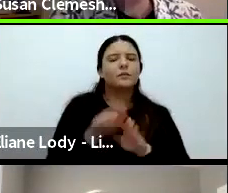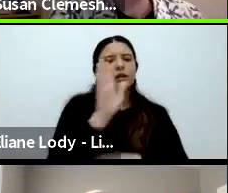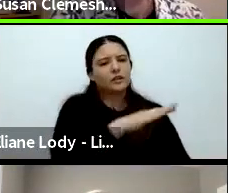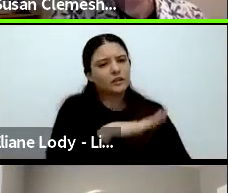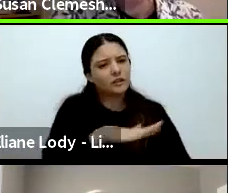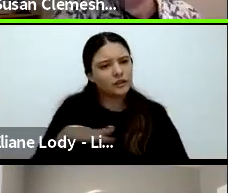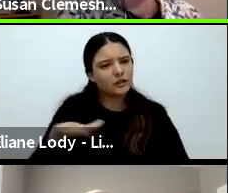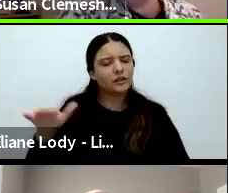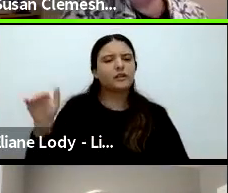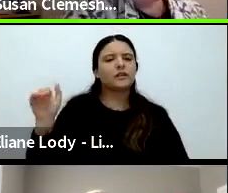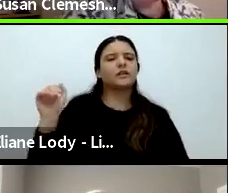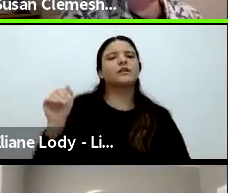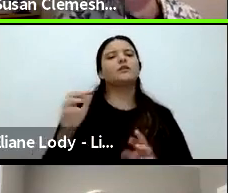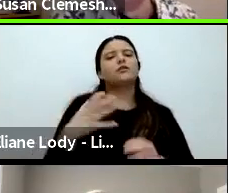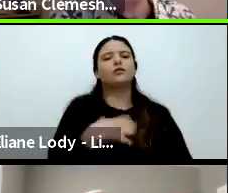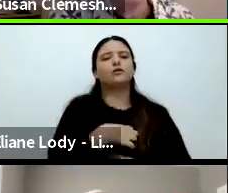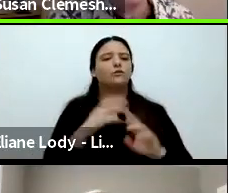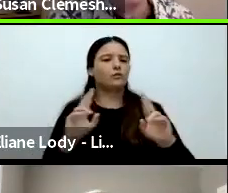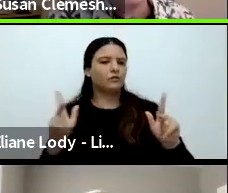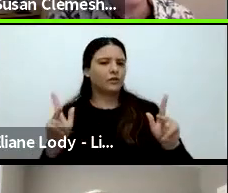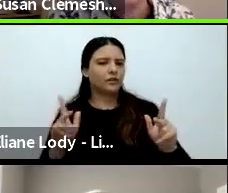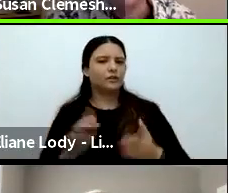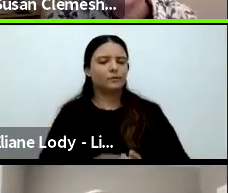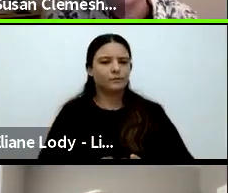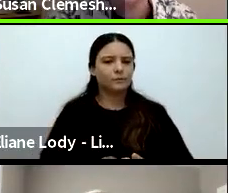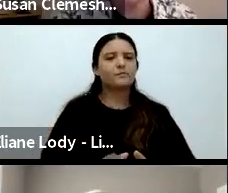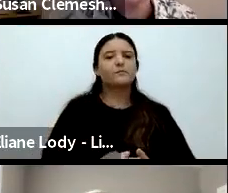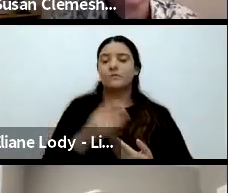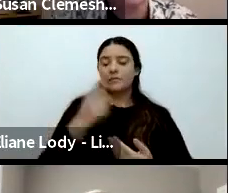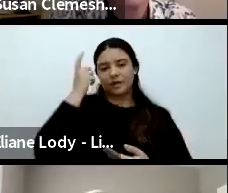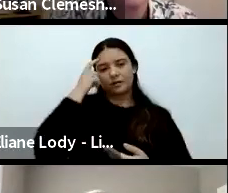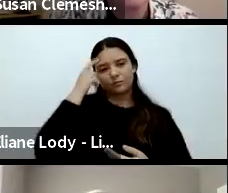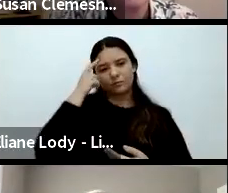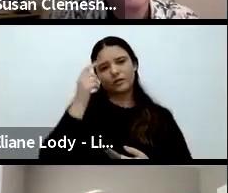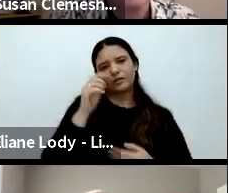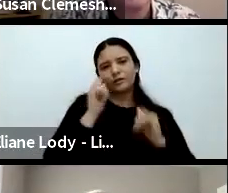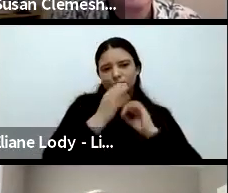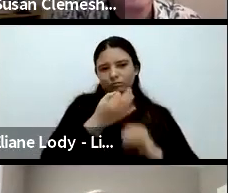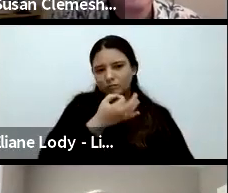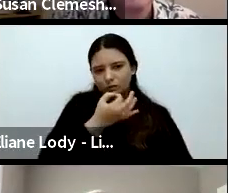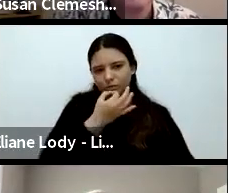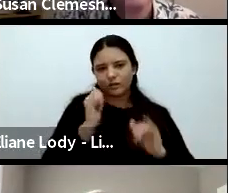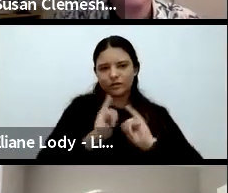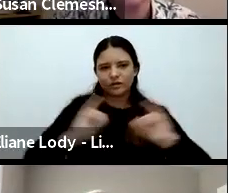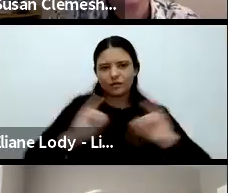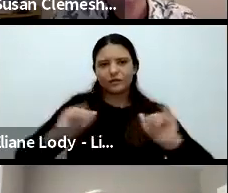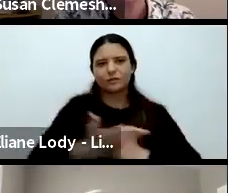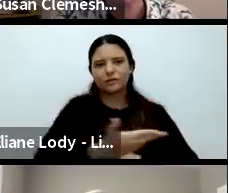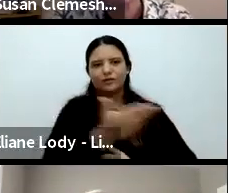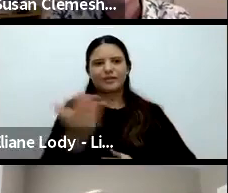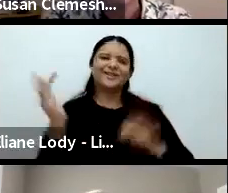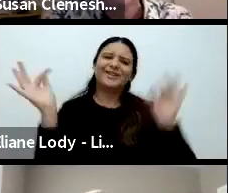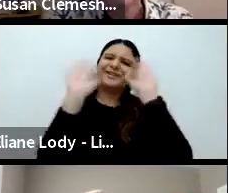in many different ways. Right, well I'm happy to hear